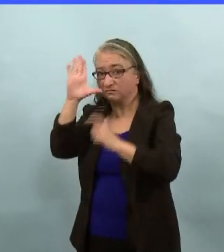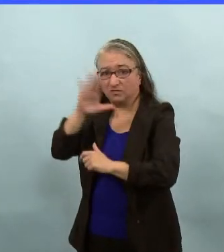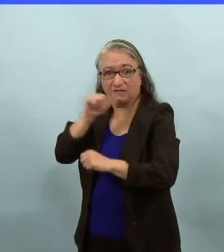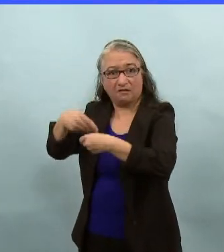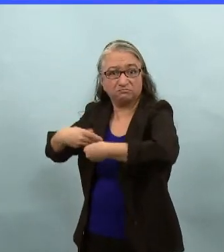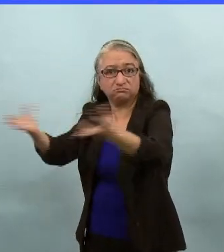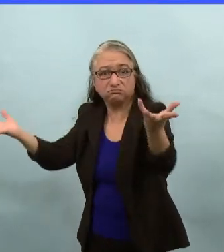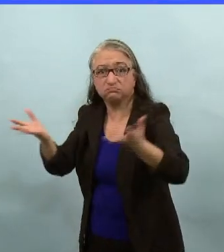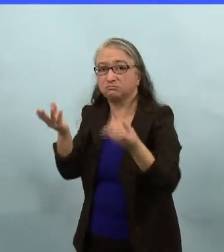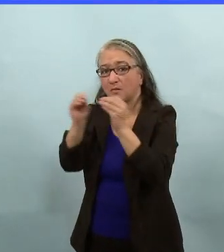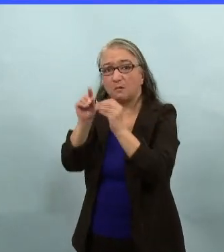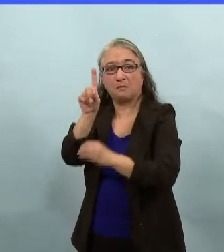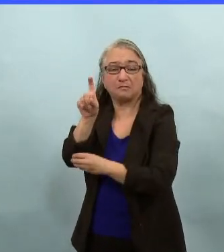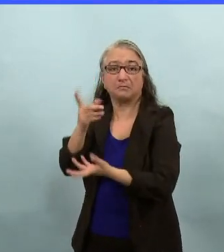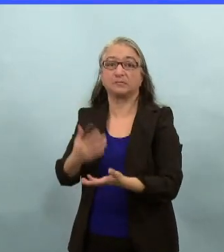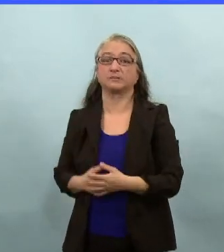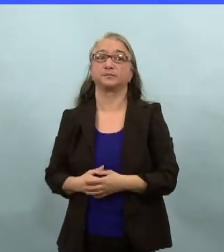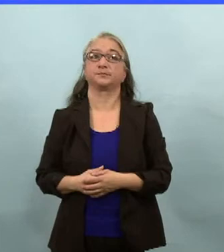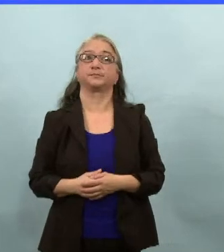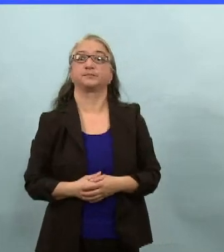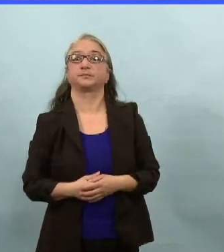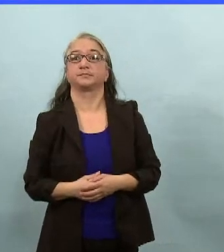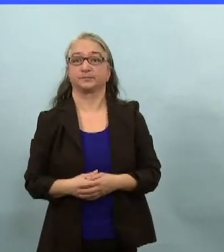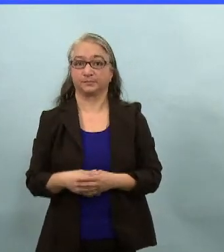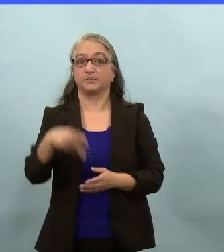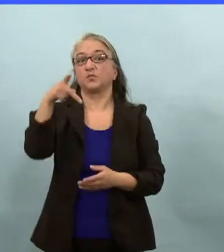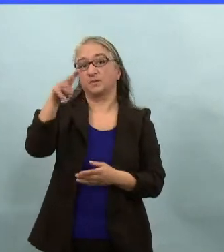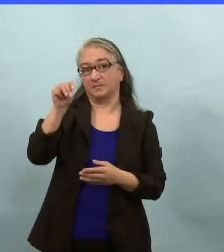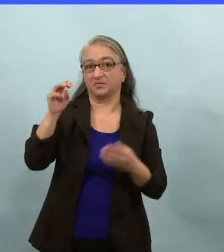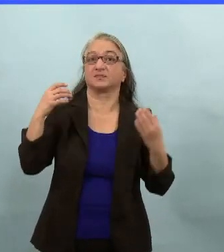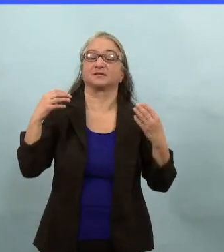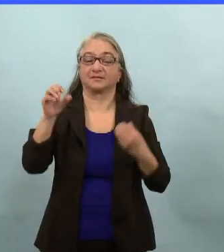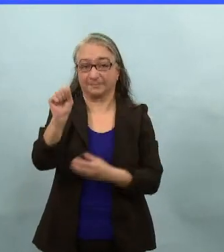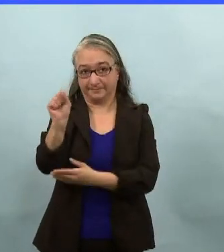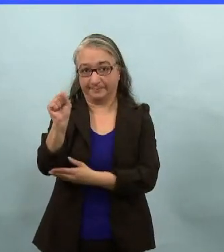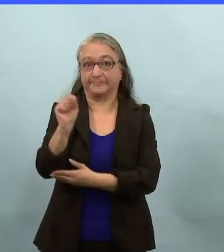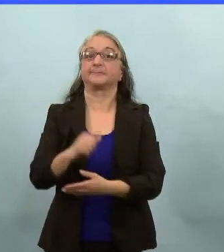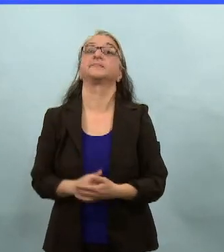for more and there is a supply issue i know that uh in our first ministers meeting this week